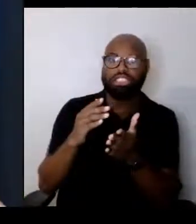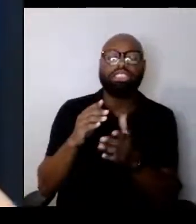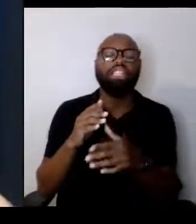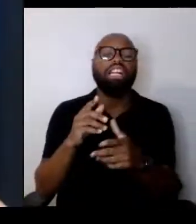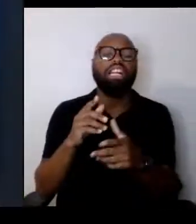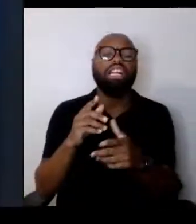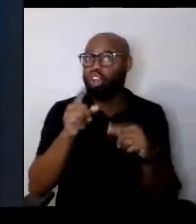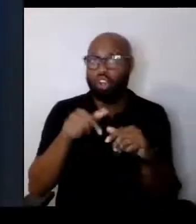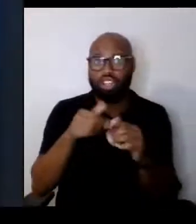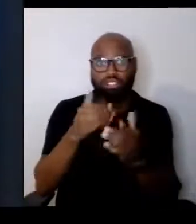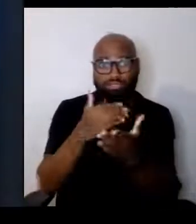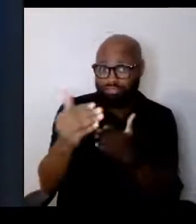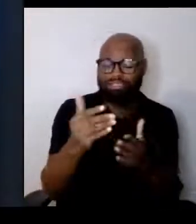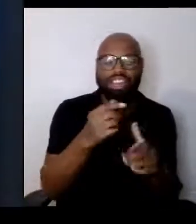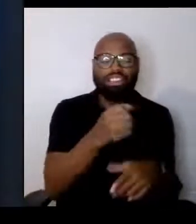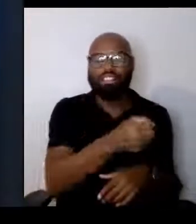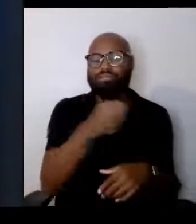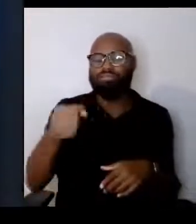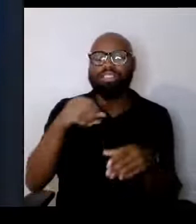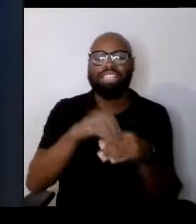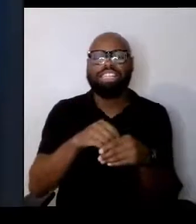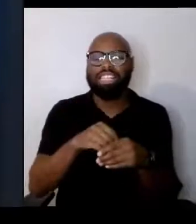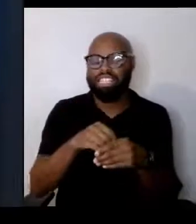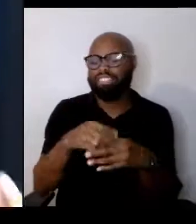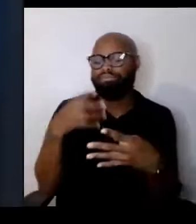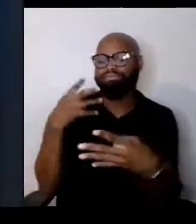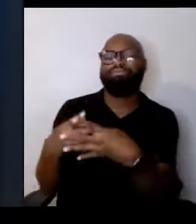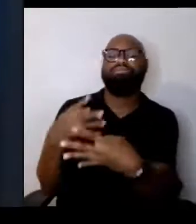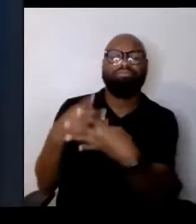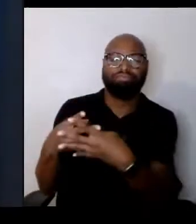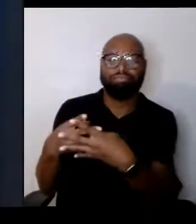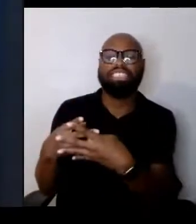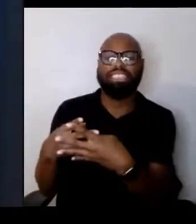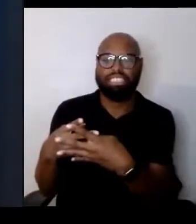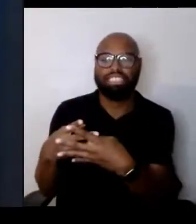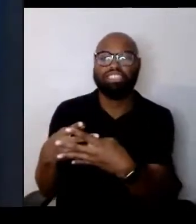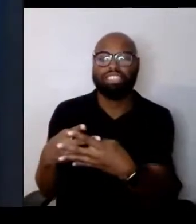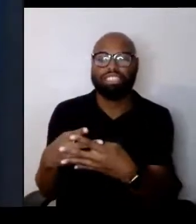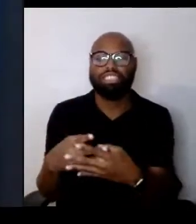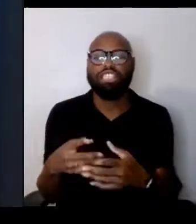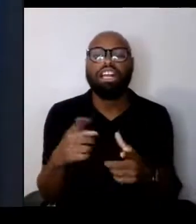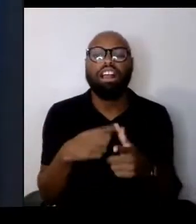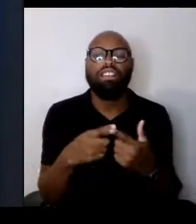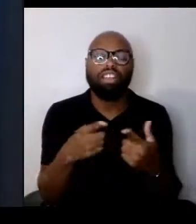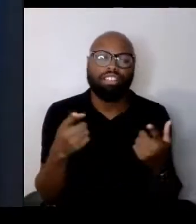And lastly, when there wasn't enough detention, I wouldn't say what happened next, so Cristina, back to you.